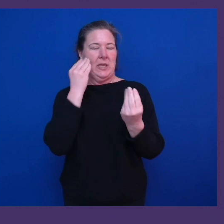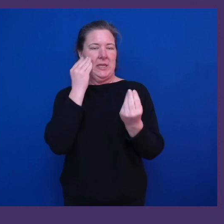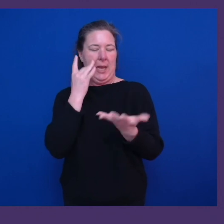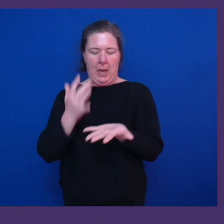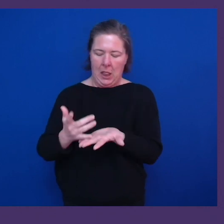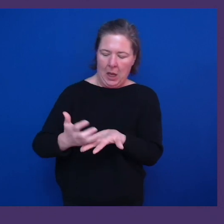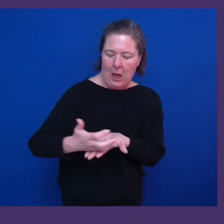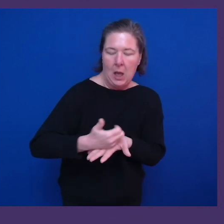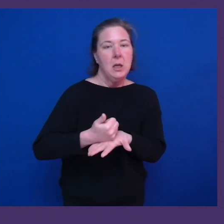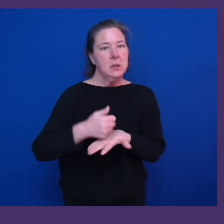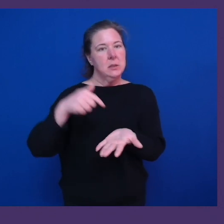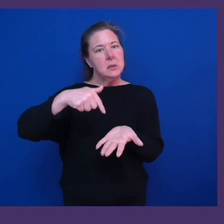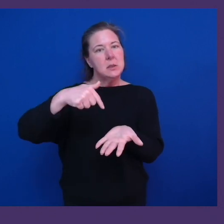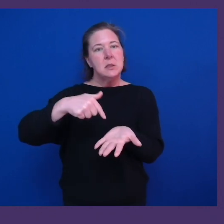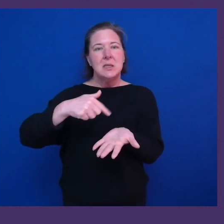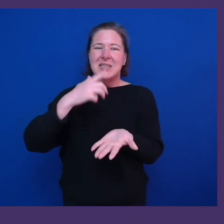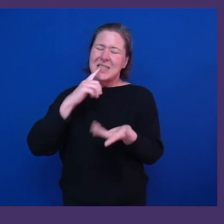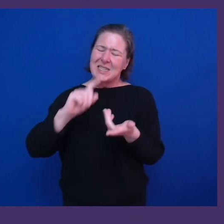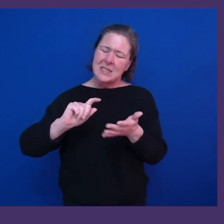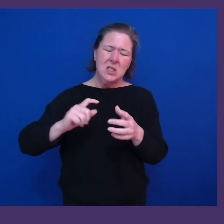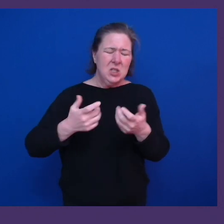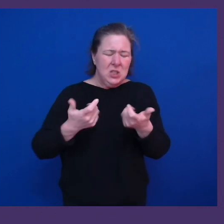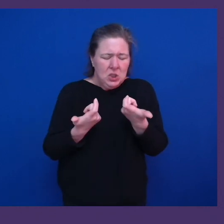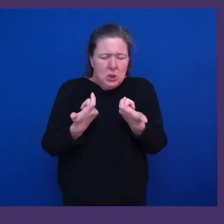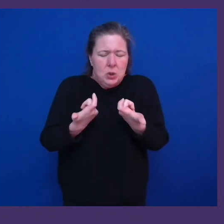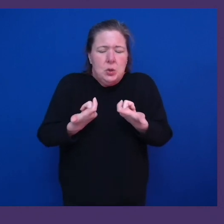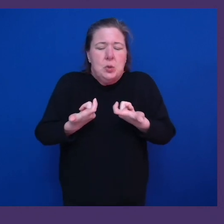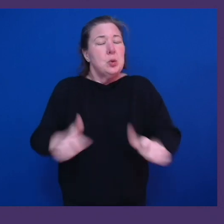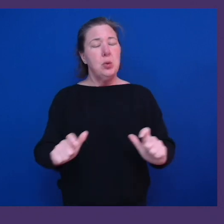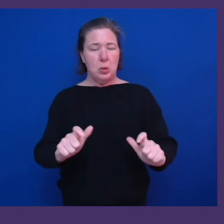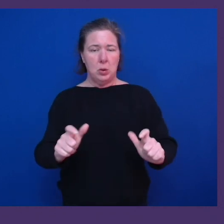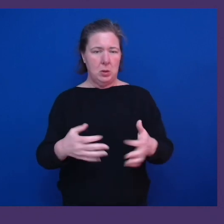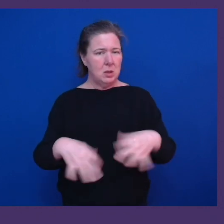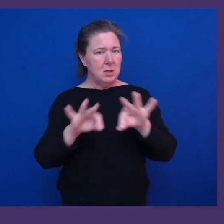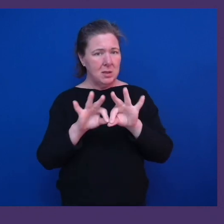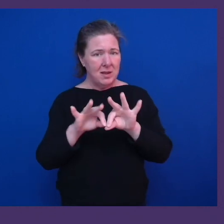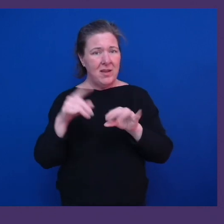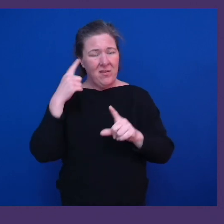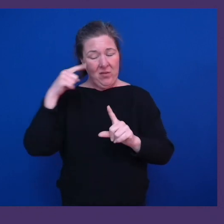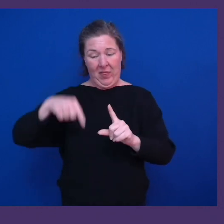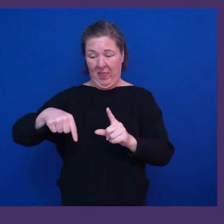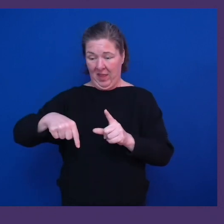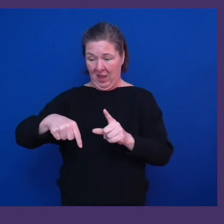in making sure that these outputs are valuable or accurate to the person that's using it.